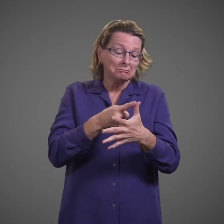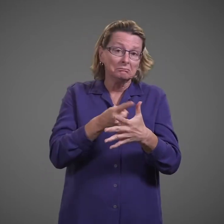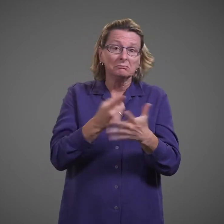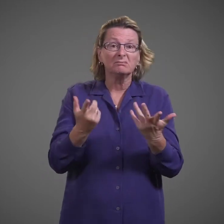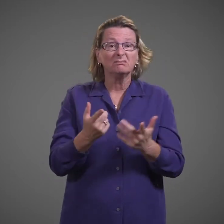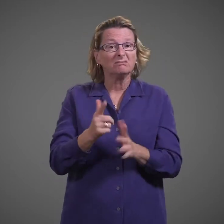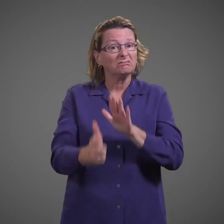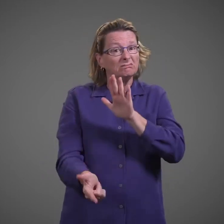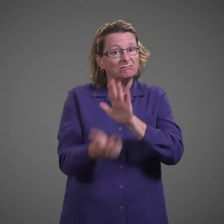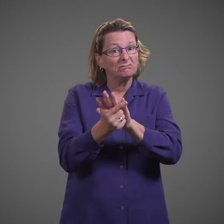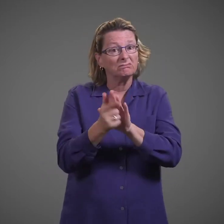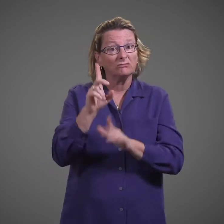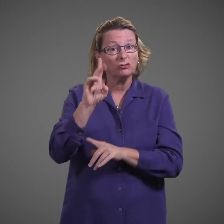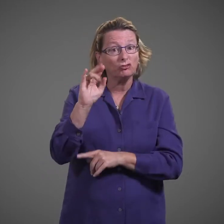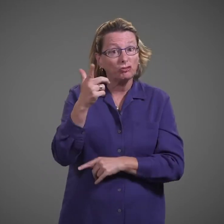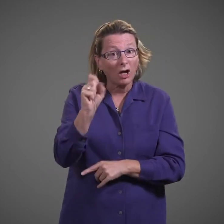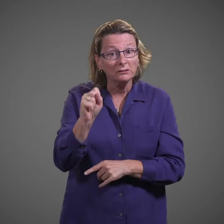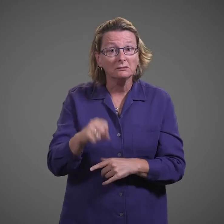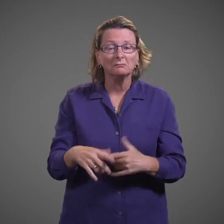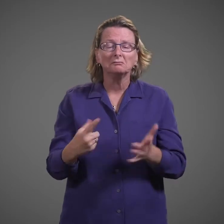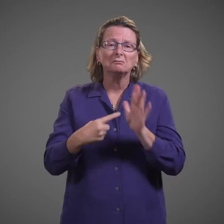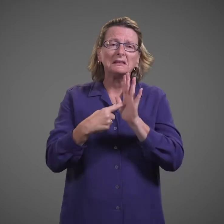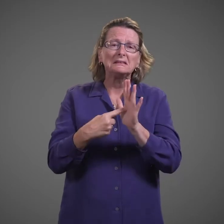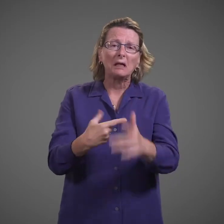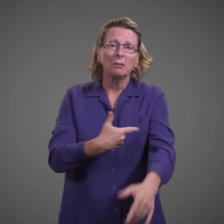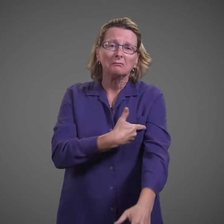Illegal drugs may be one cause.